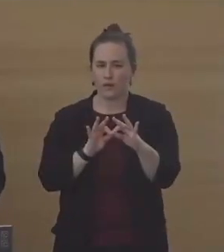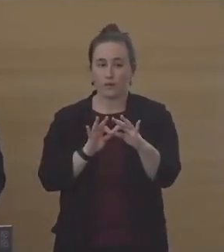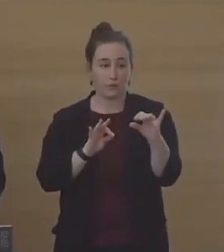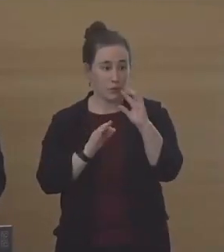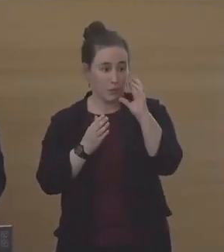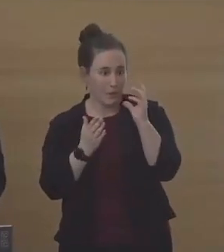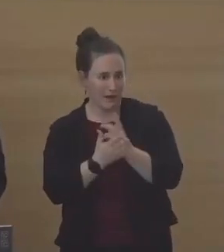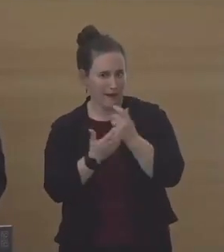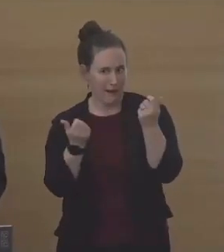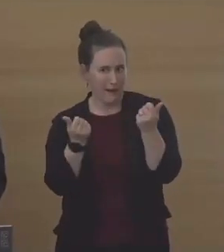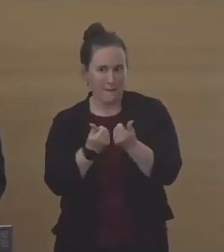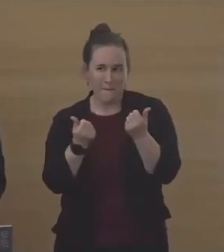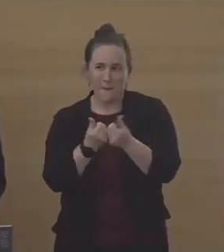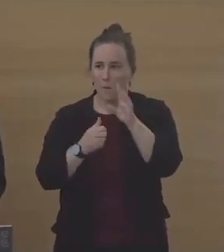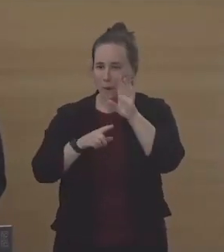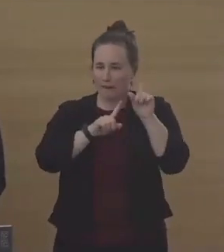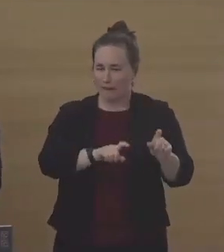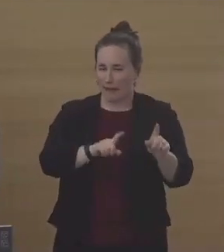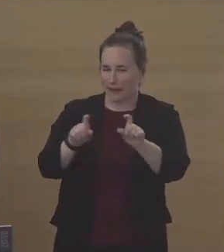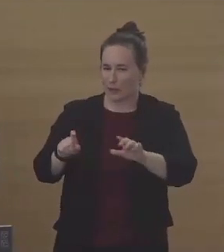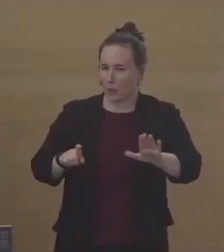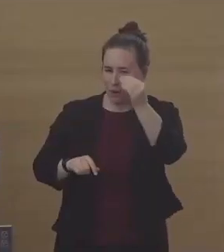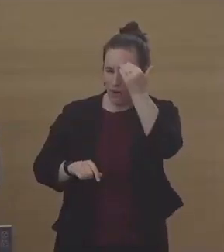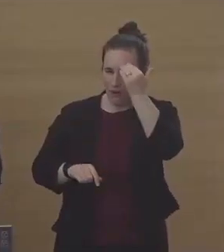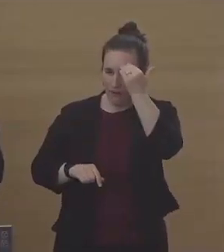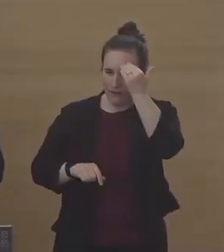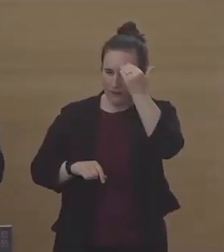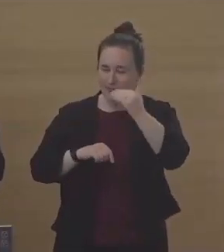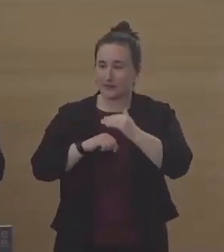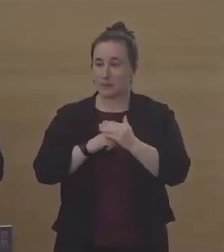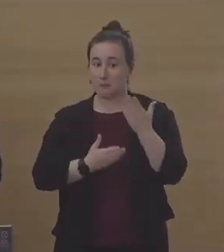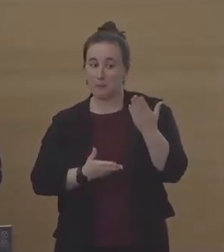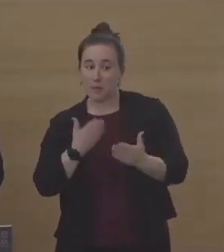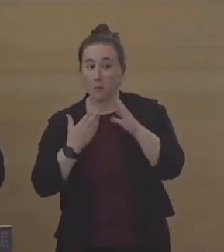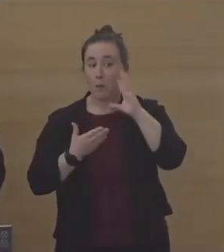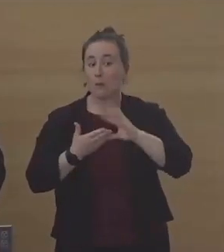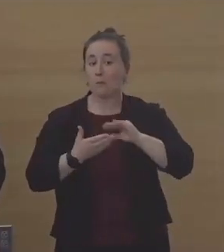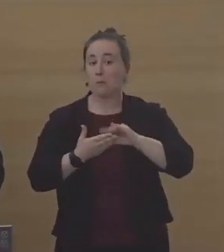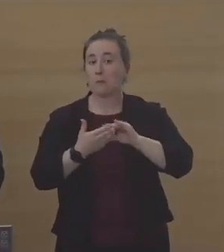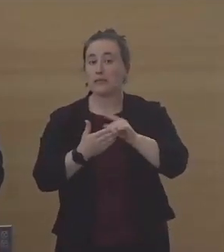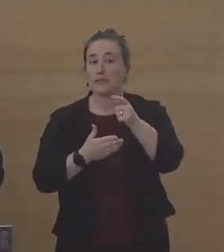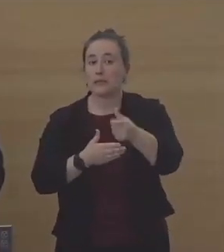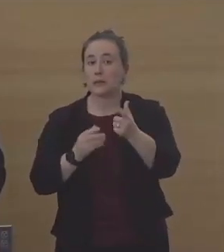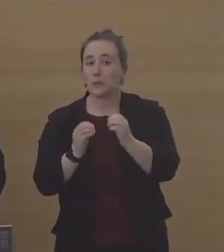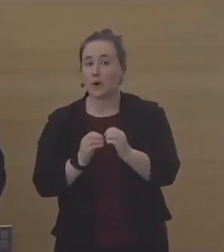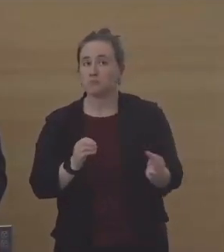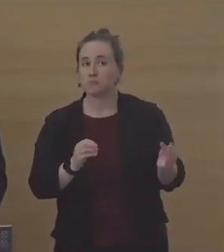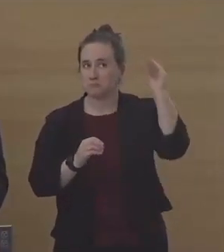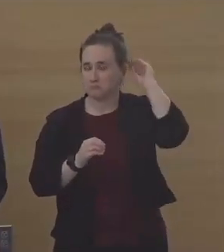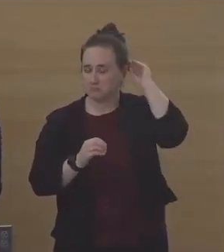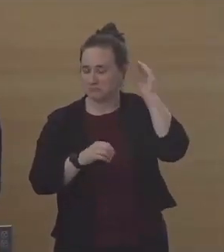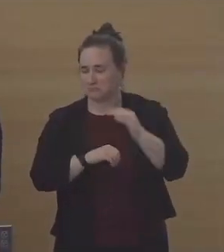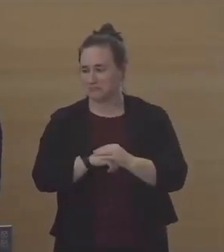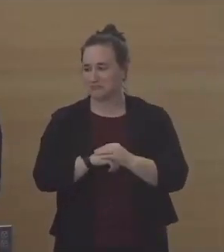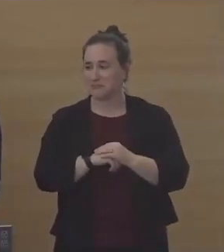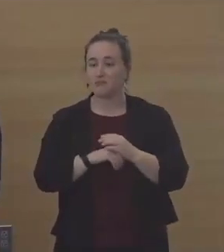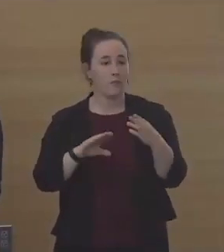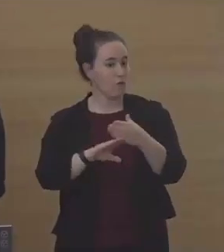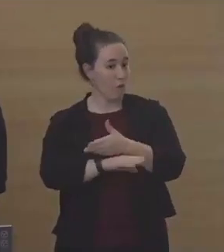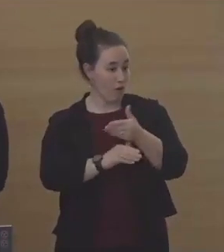test you all's disability history knowledge, and maybe you'll learn a little bit about disability history. But before I pass it off,